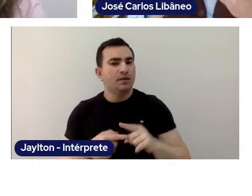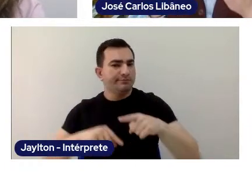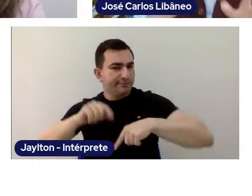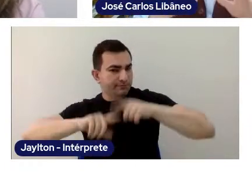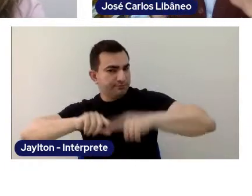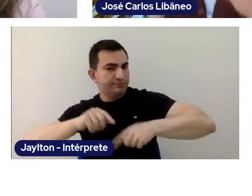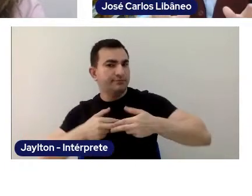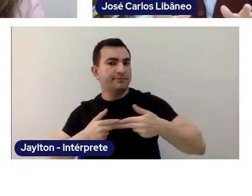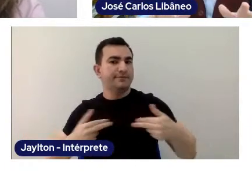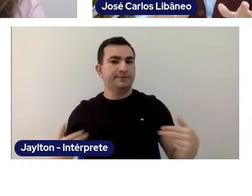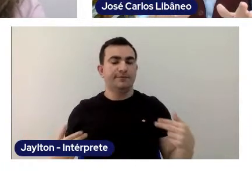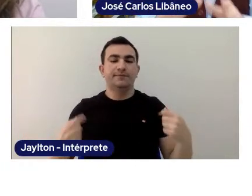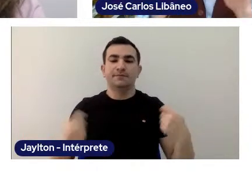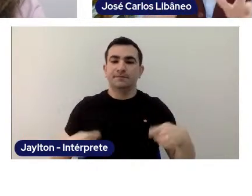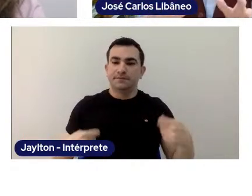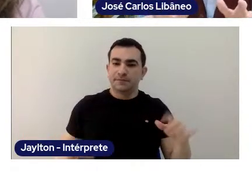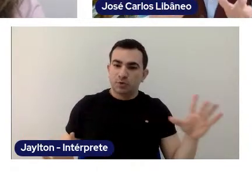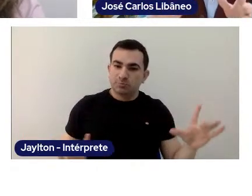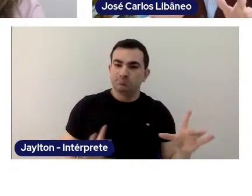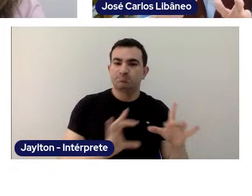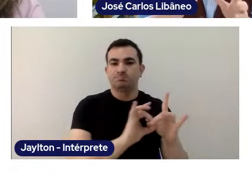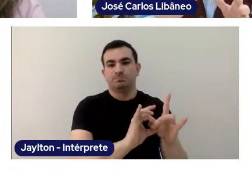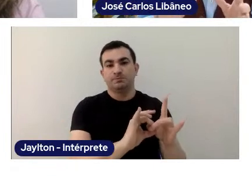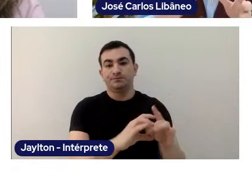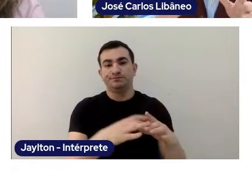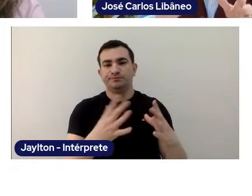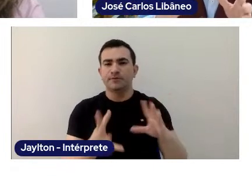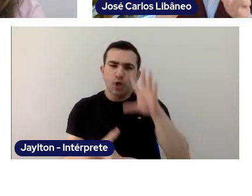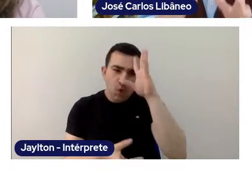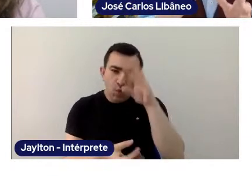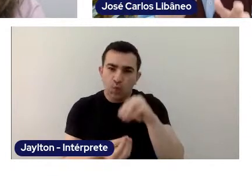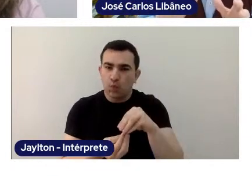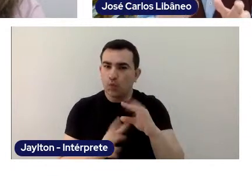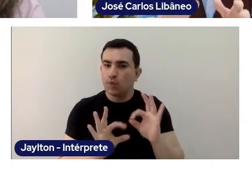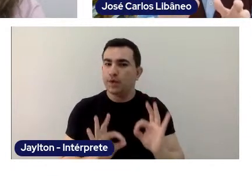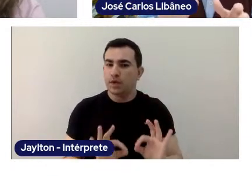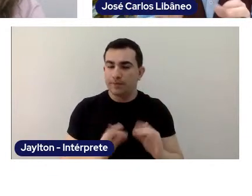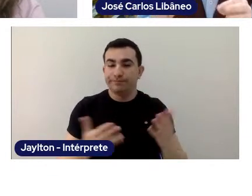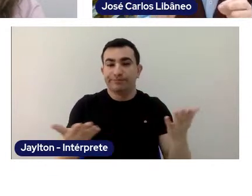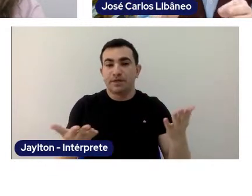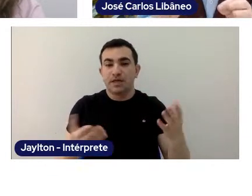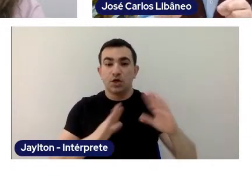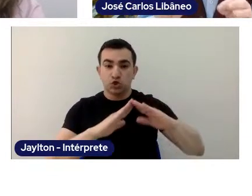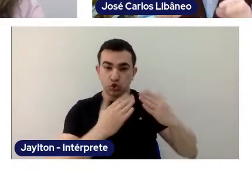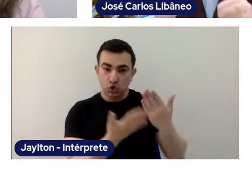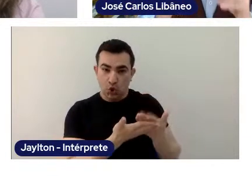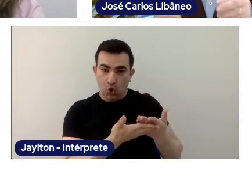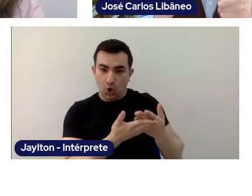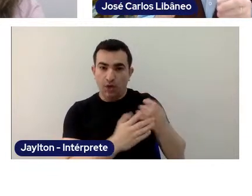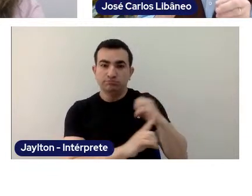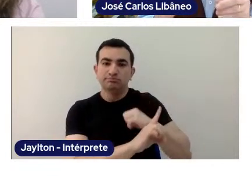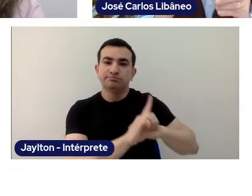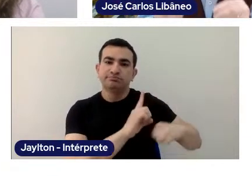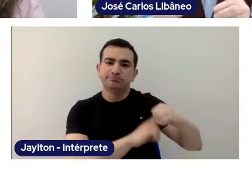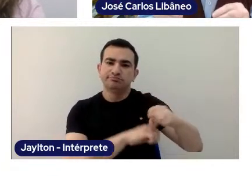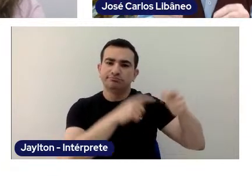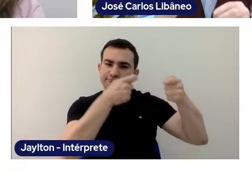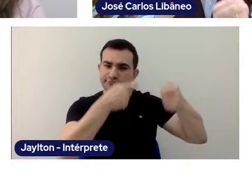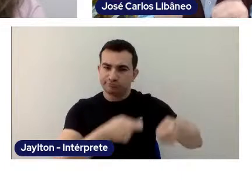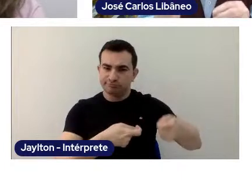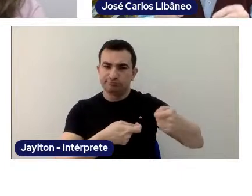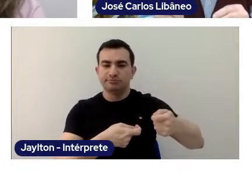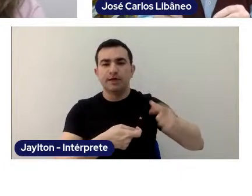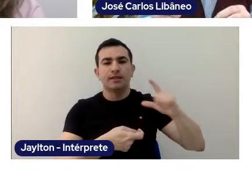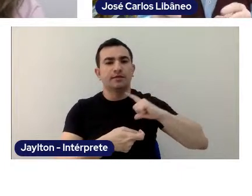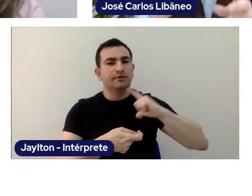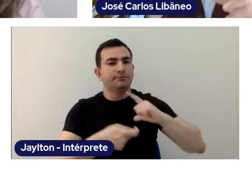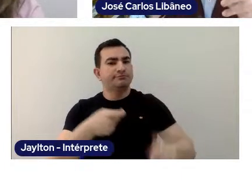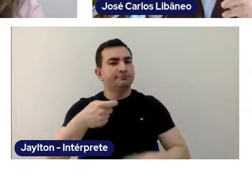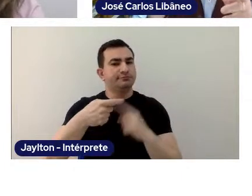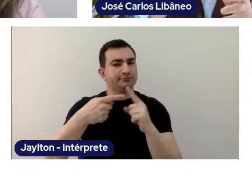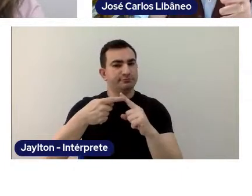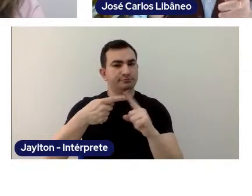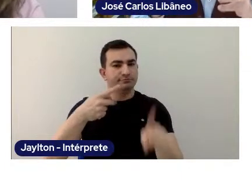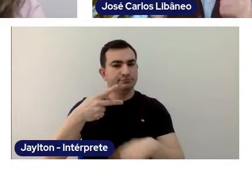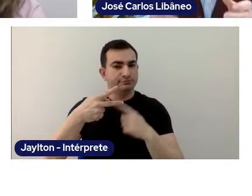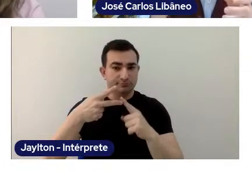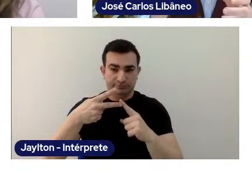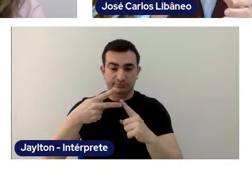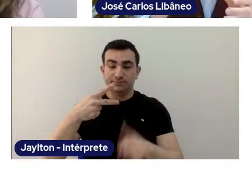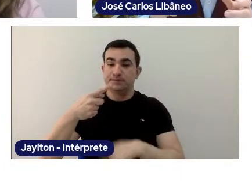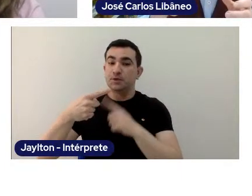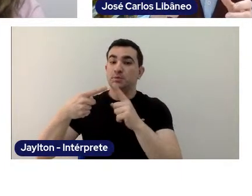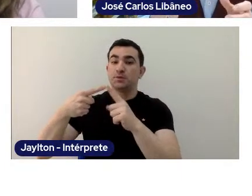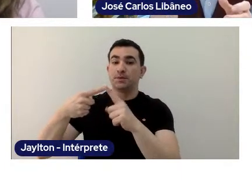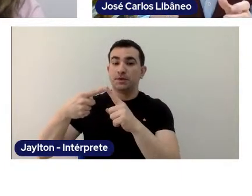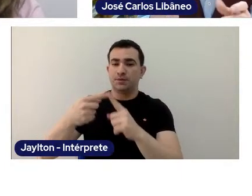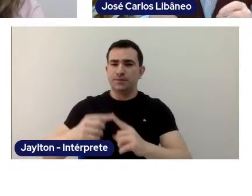So, in summary, a school that is socially fair puts into practice two principles: the first one is the ethical-political principle